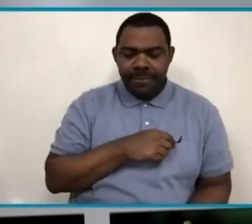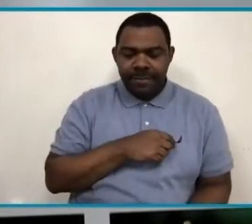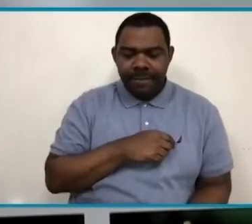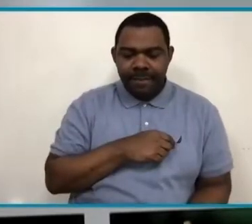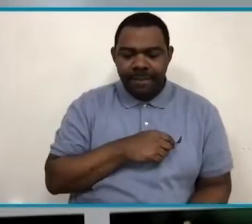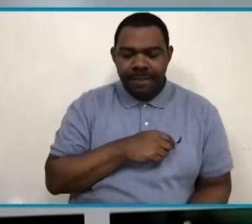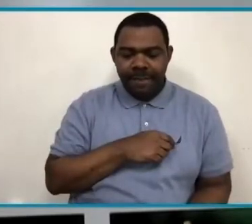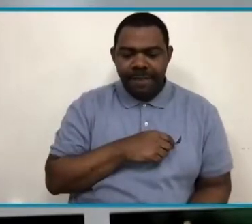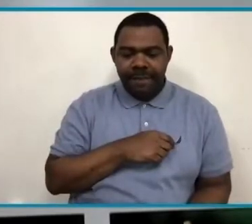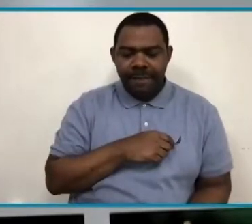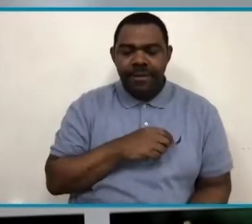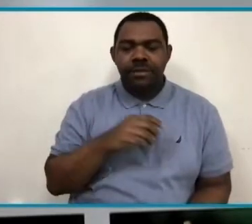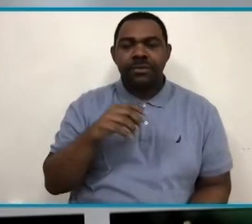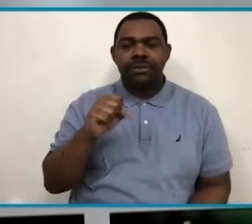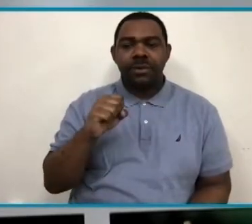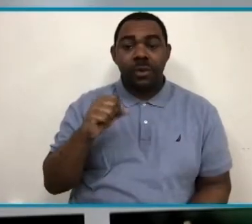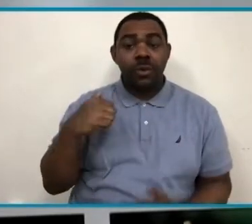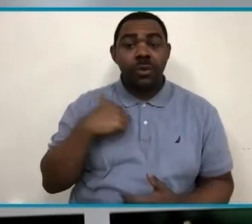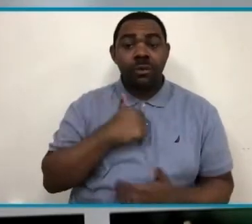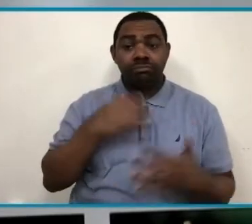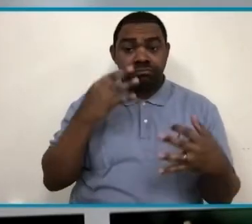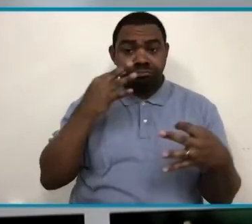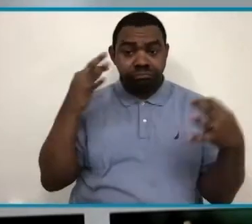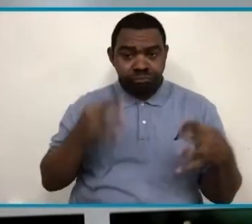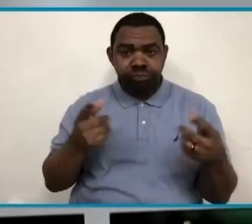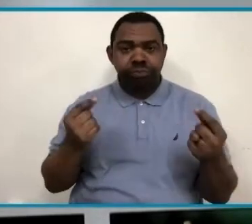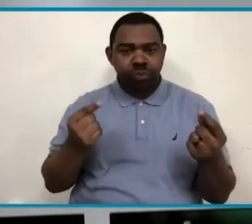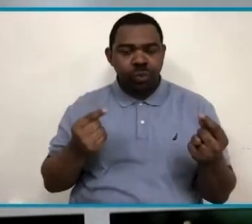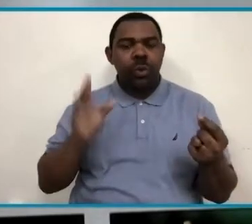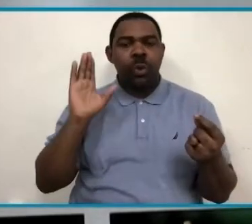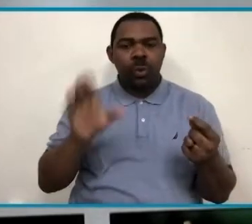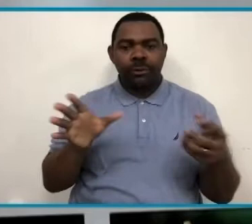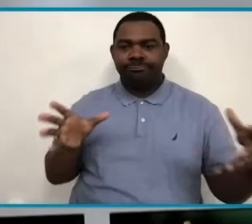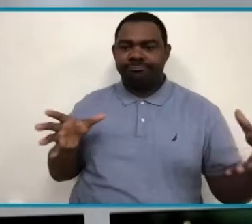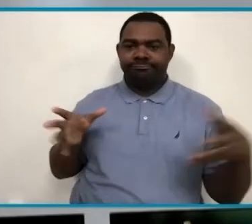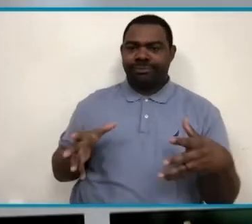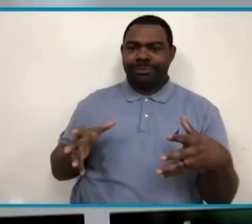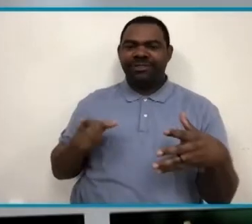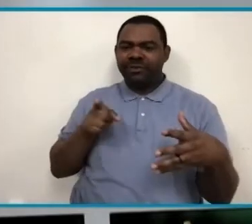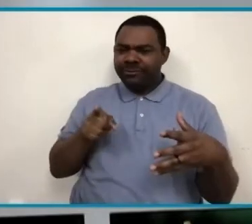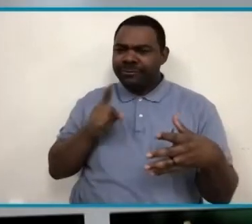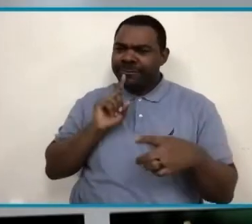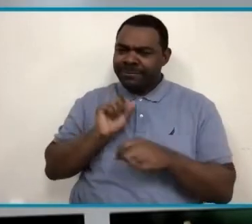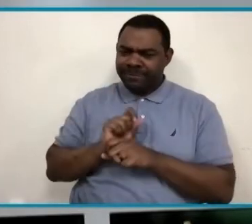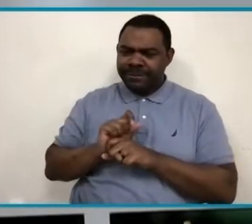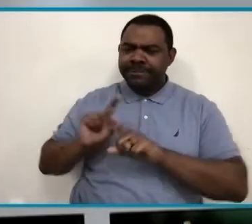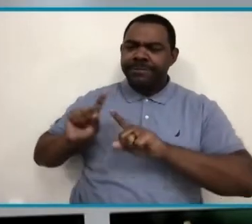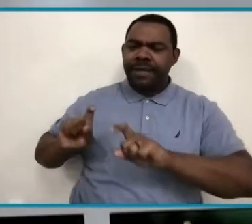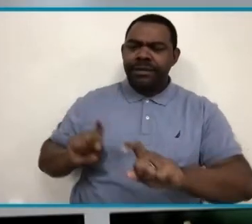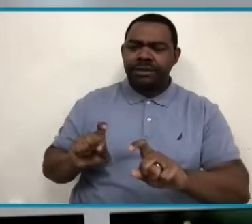So we decided to conduct a feasibility study really to test the acceptability and meaningfulness